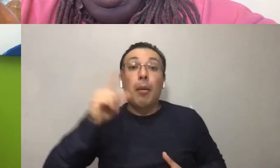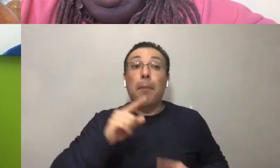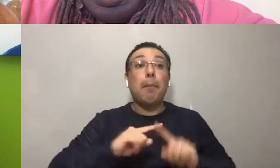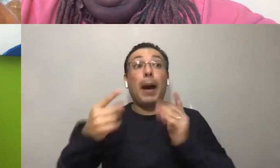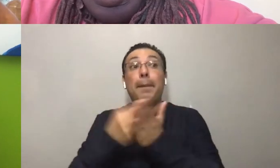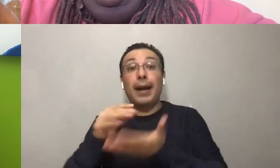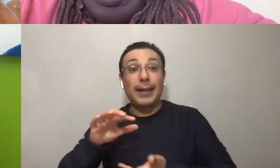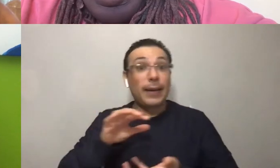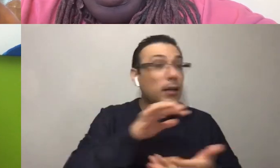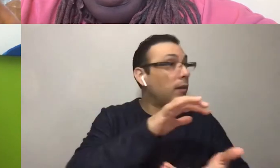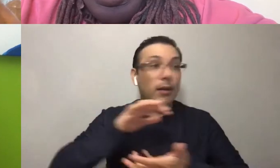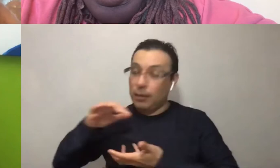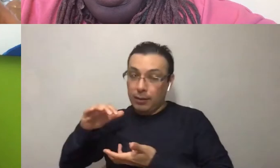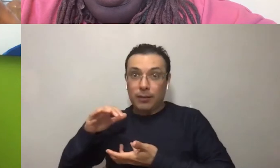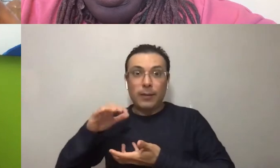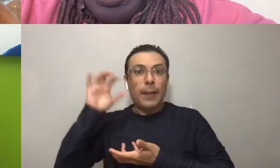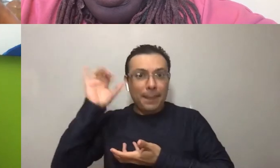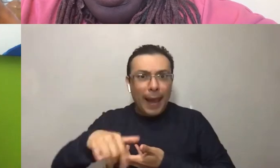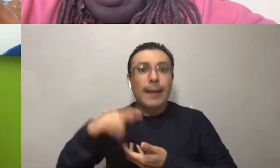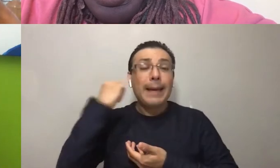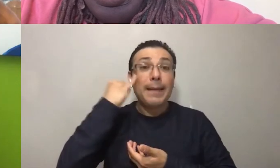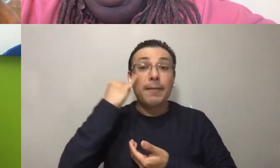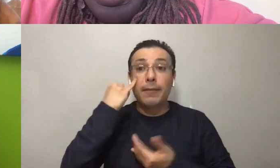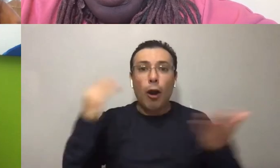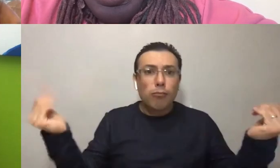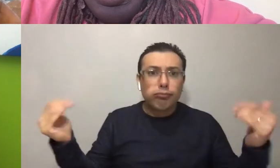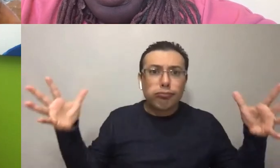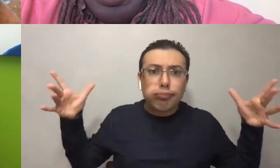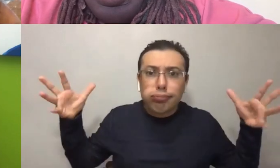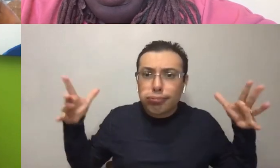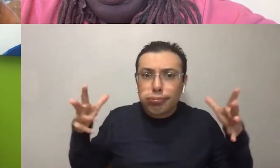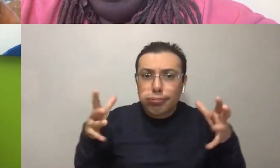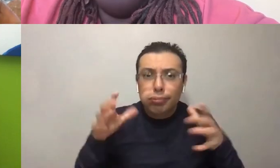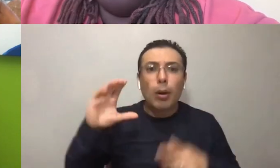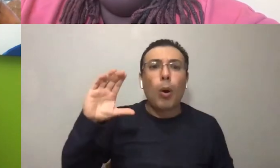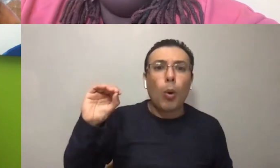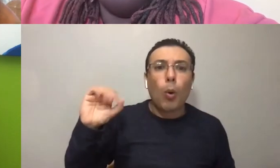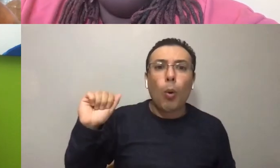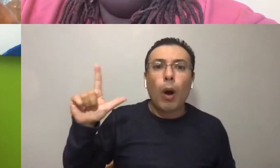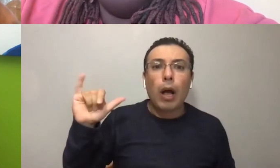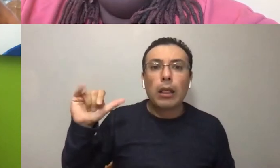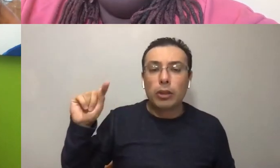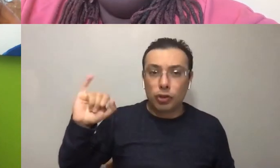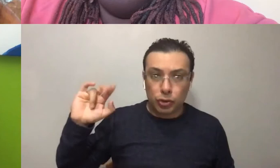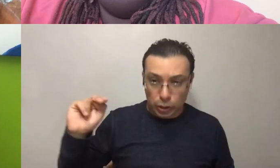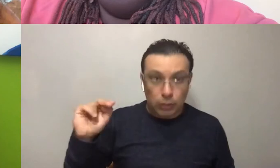If you’re putting together a coalition or a board of advisers, or whatever it is, as part of a grant-funded project, how are you actually